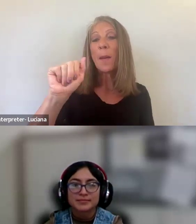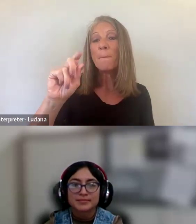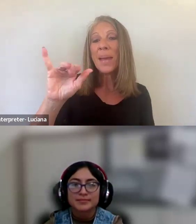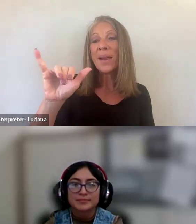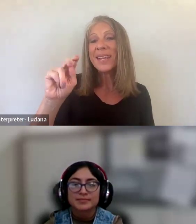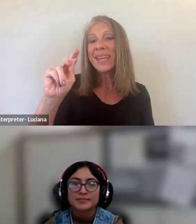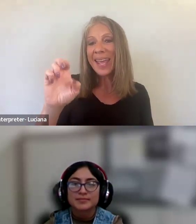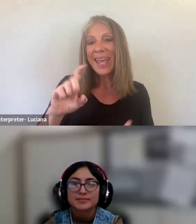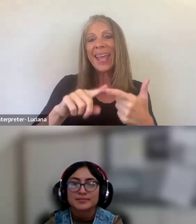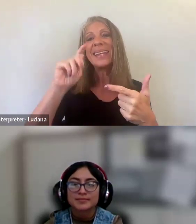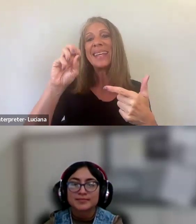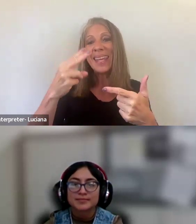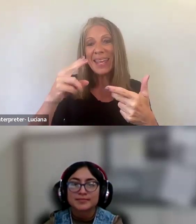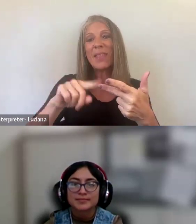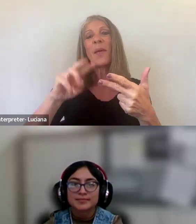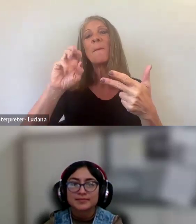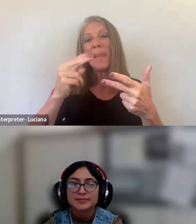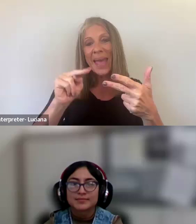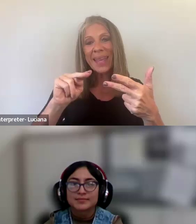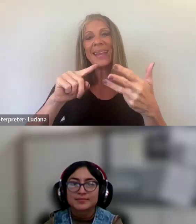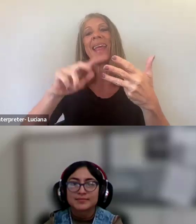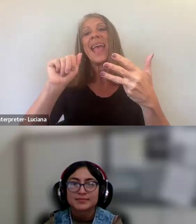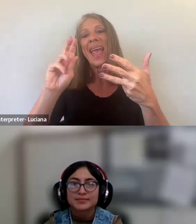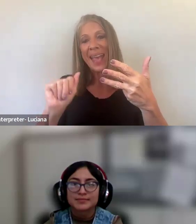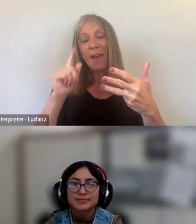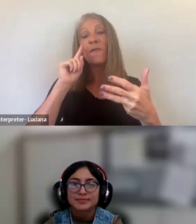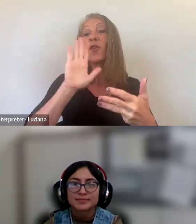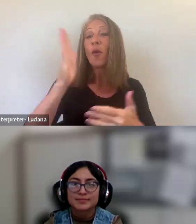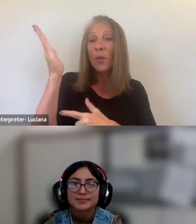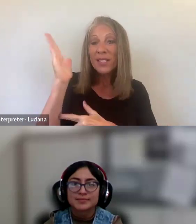Keith, Megan, Ana and Jordan for your presentations and participating in this